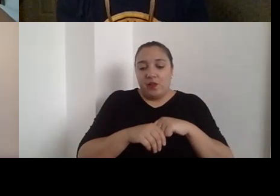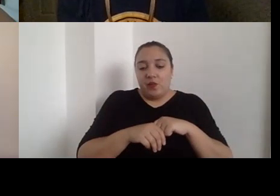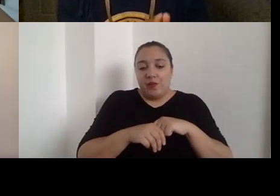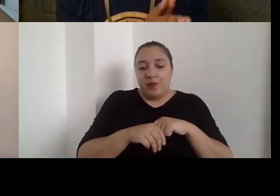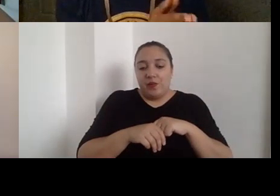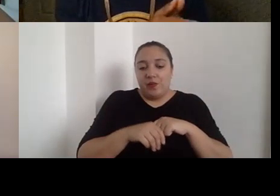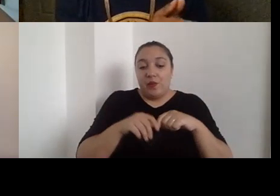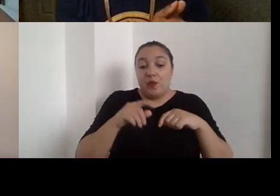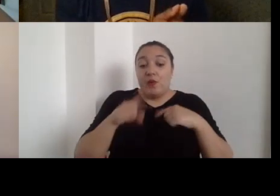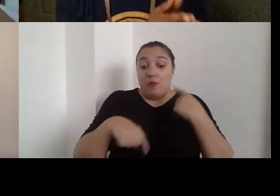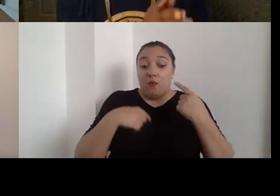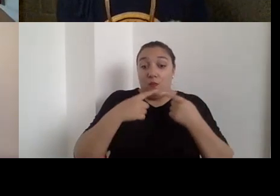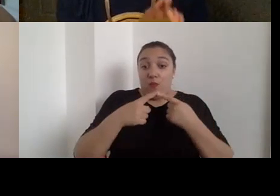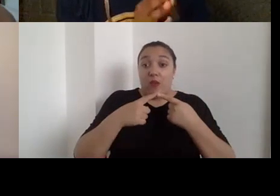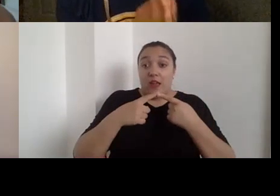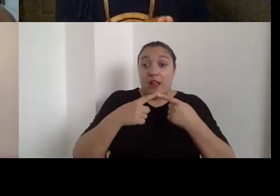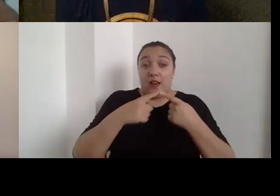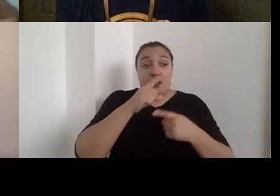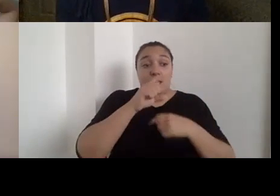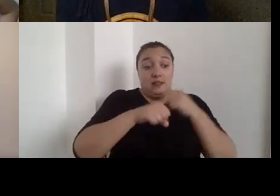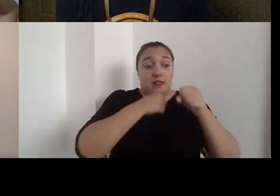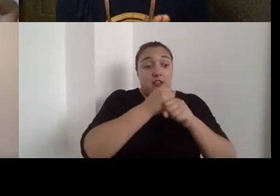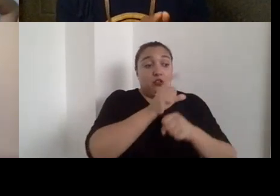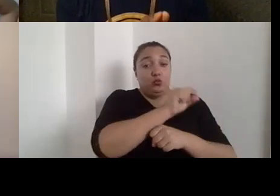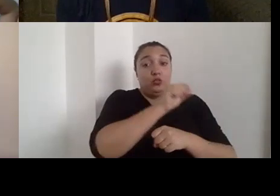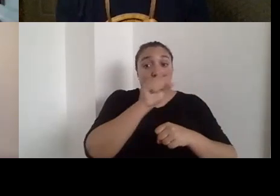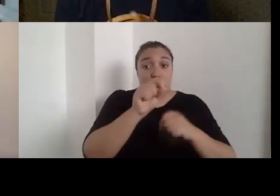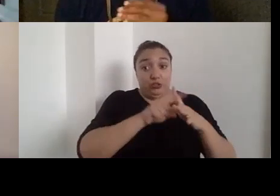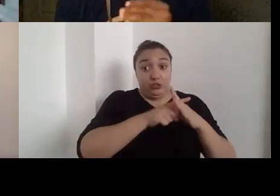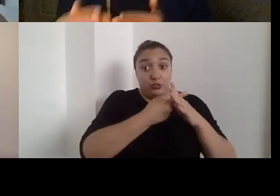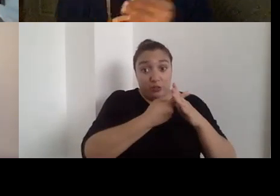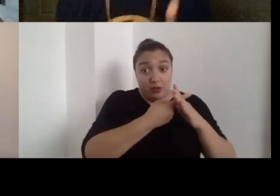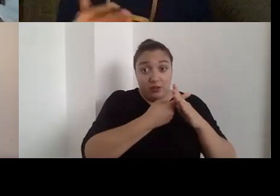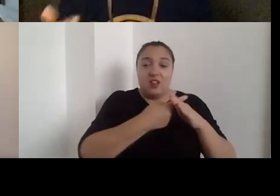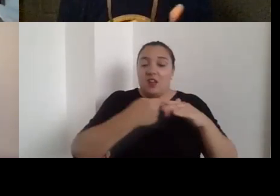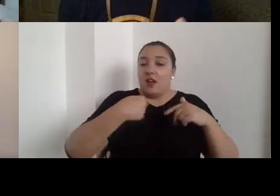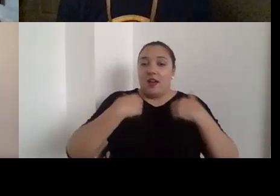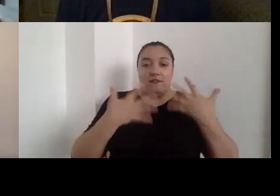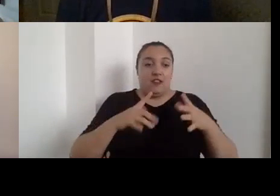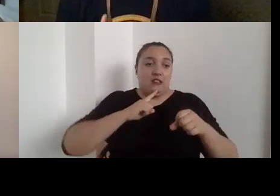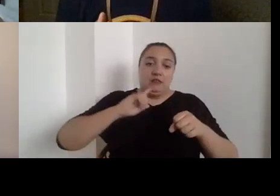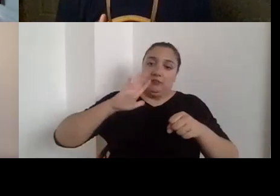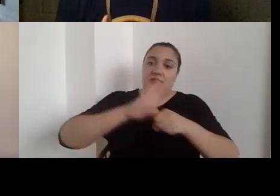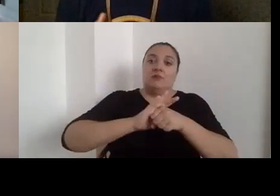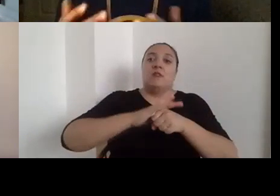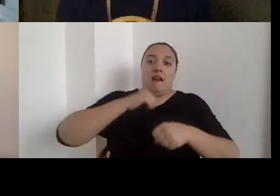2020, I committed to be doing this daily practice of moving